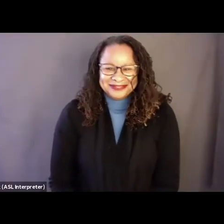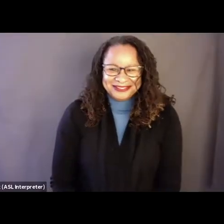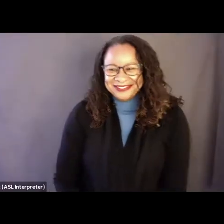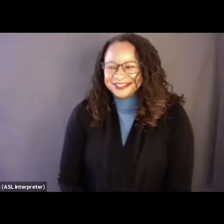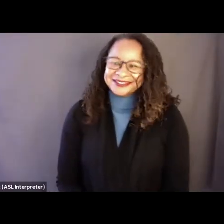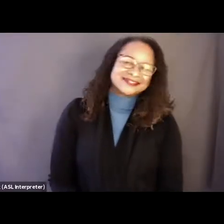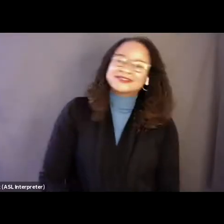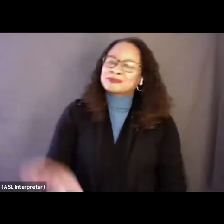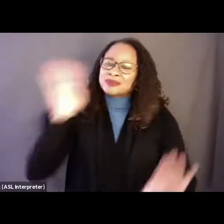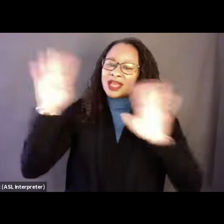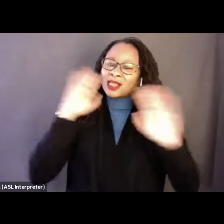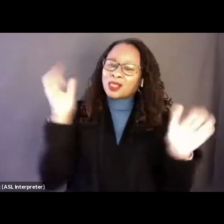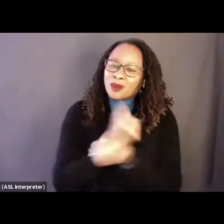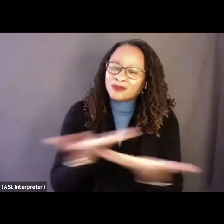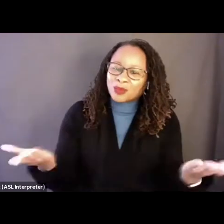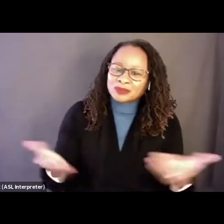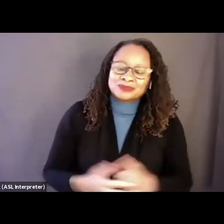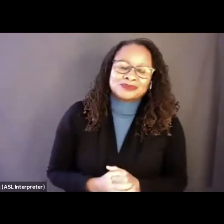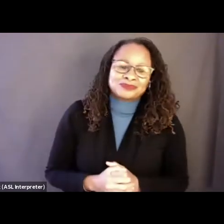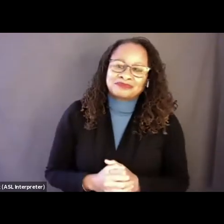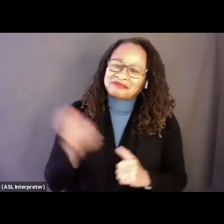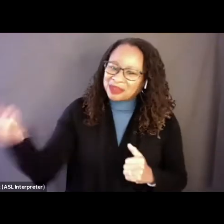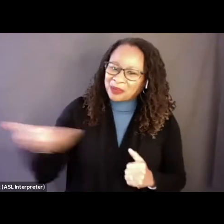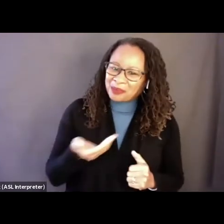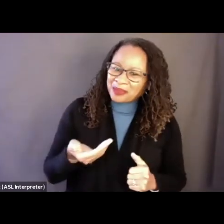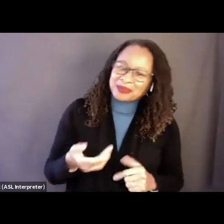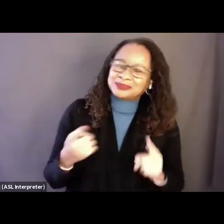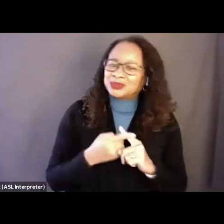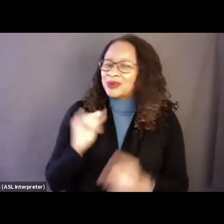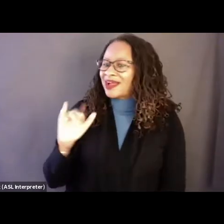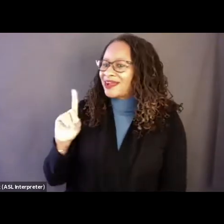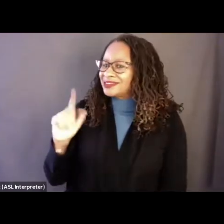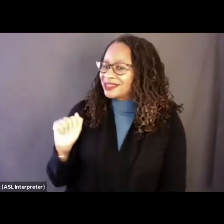Hello, everyone. Welcome to IDA's screening series,